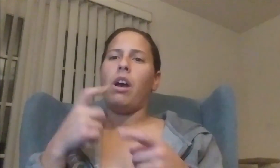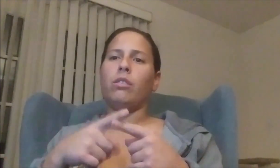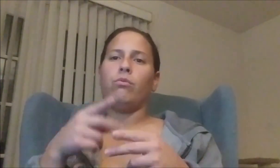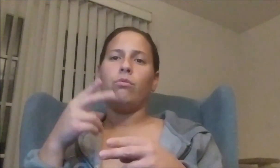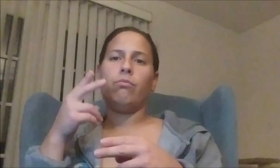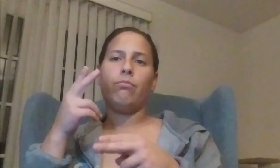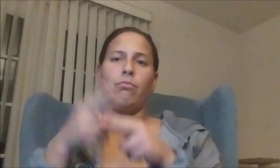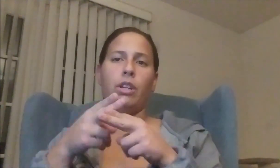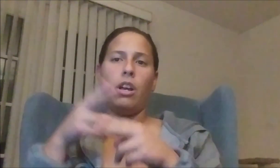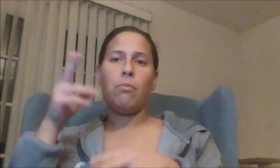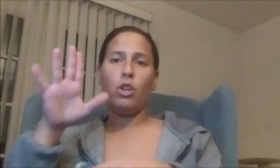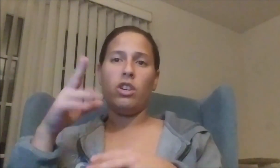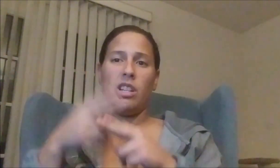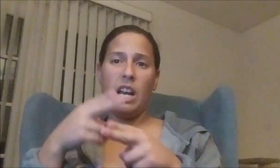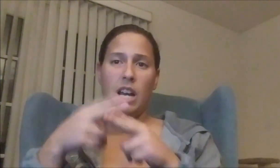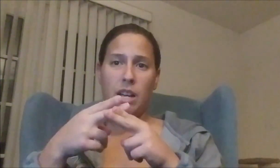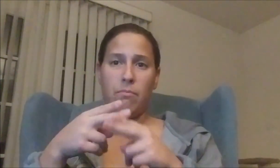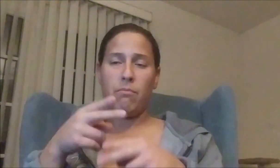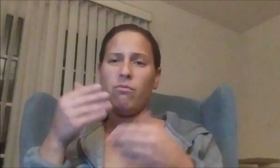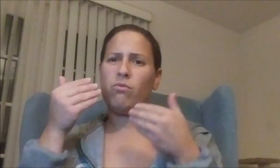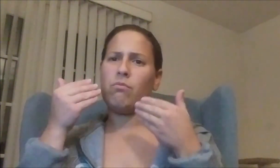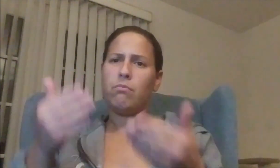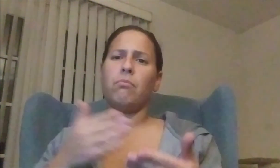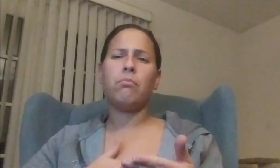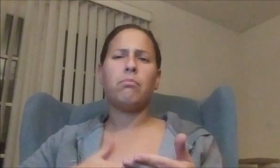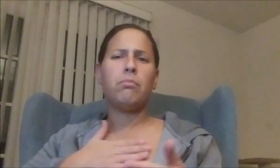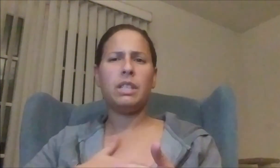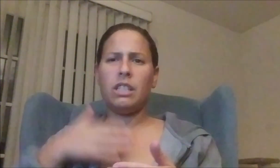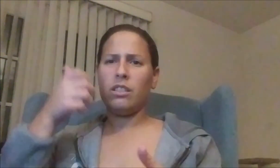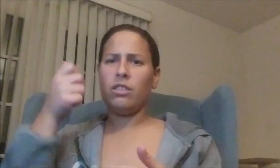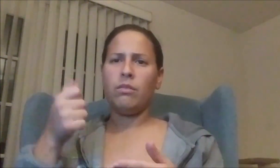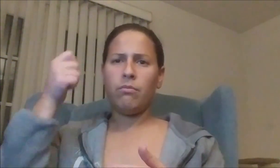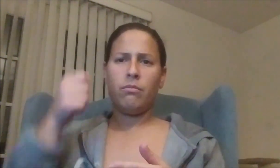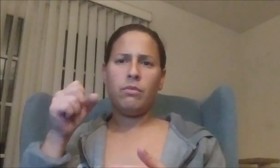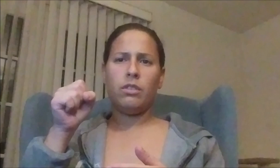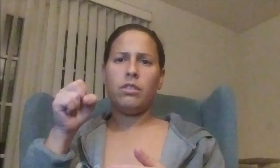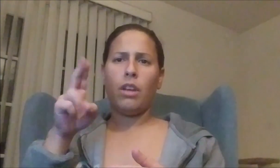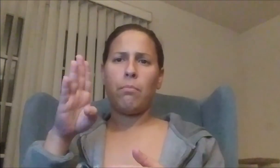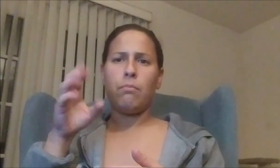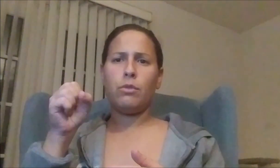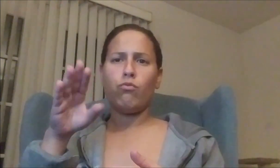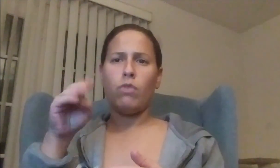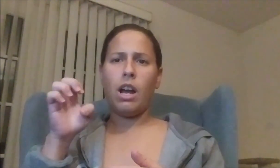I want to bring up her name. Go ahead please subscribe her channel.